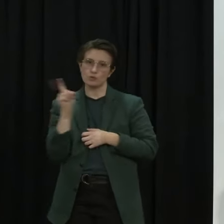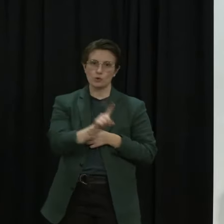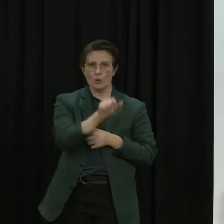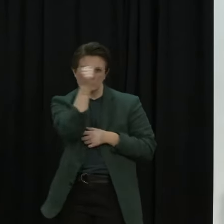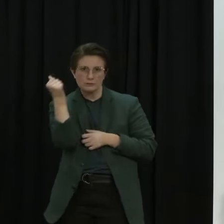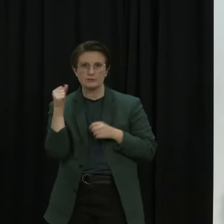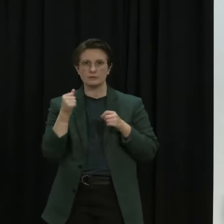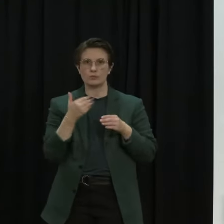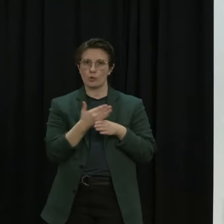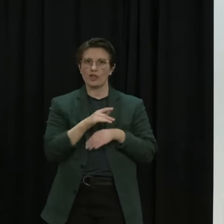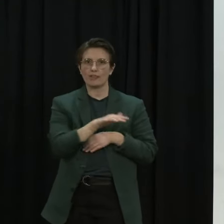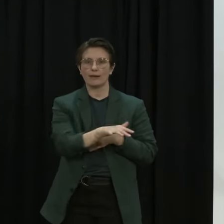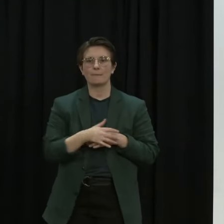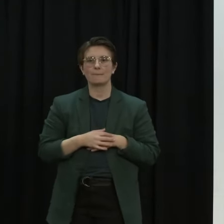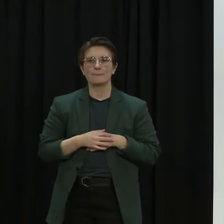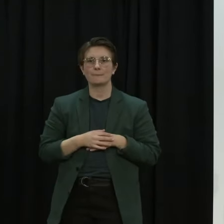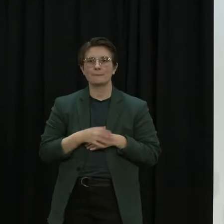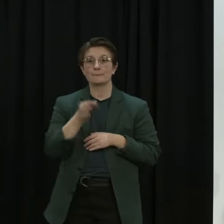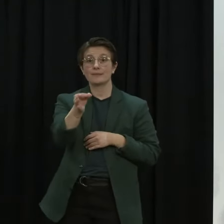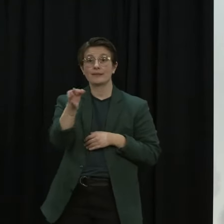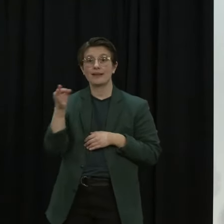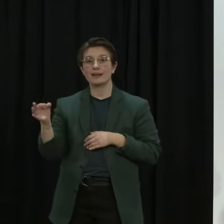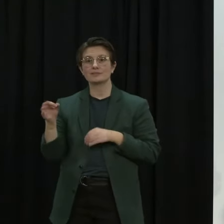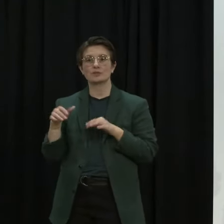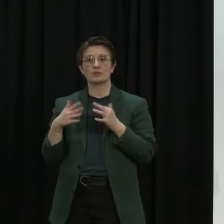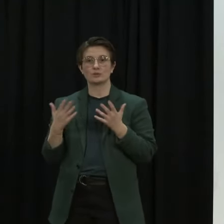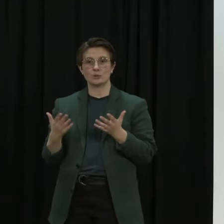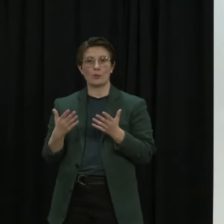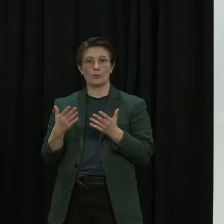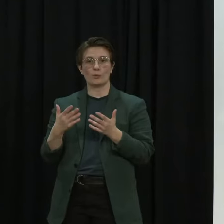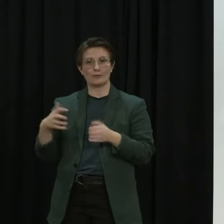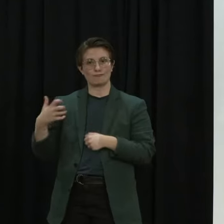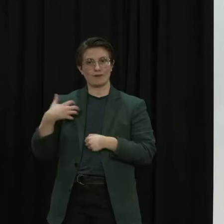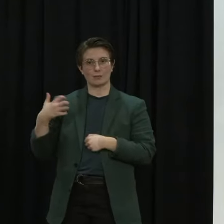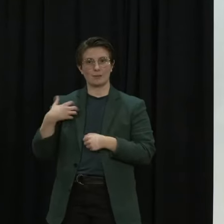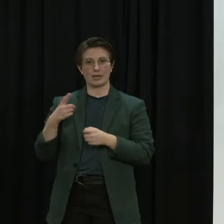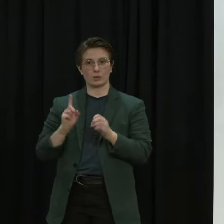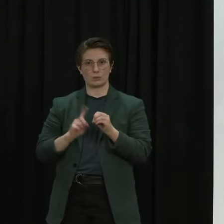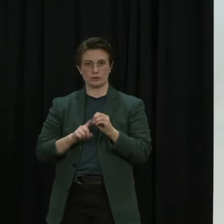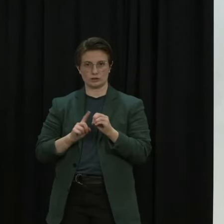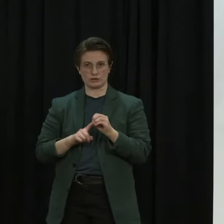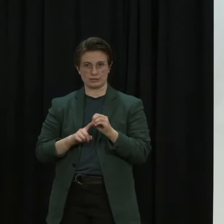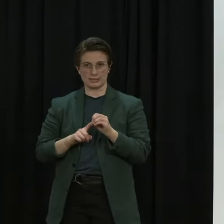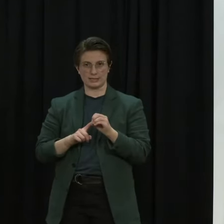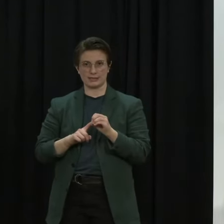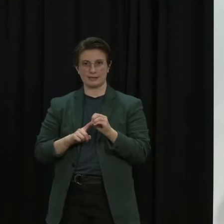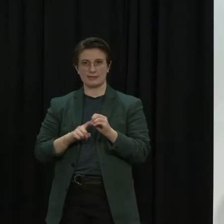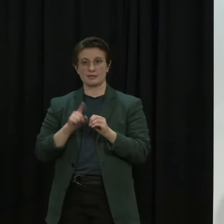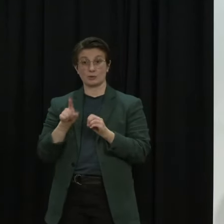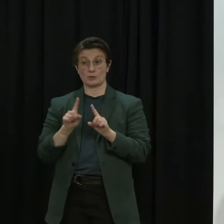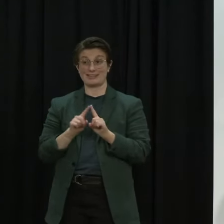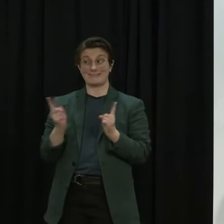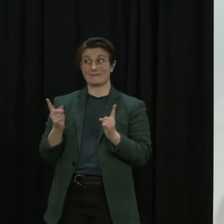planning and up skilling of staff to make sure that if they make sure with people in ICU,